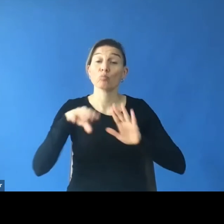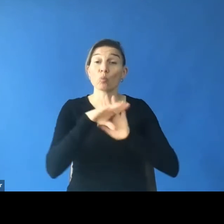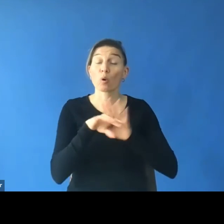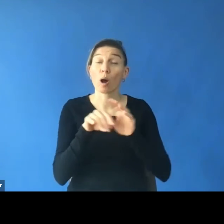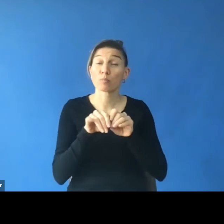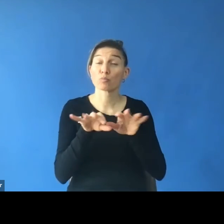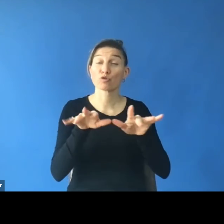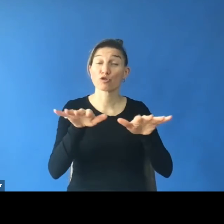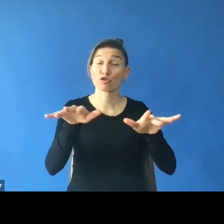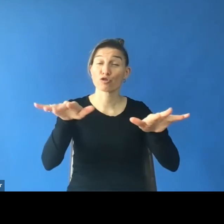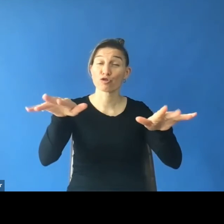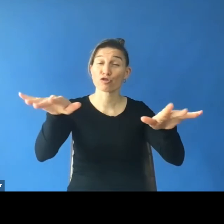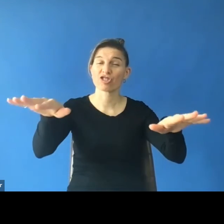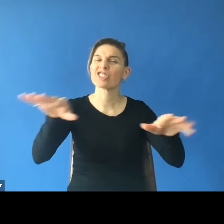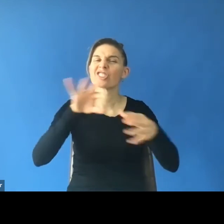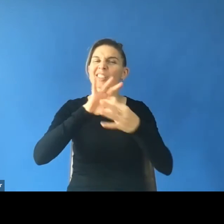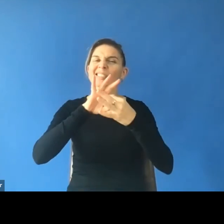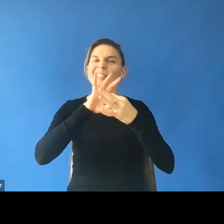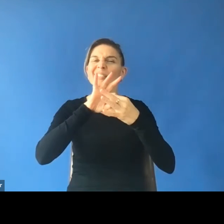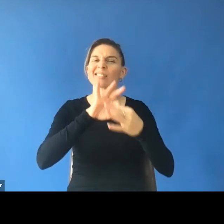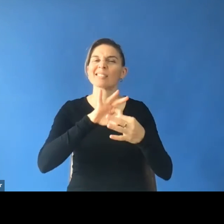in terms of people we engaged with?